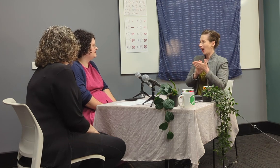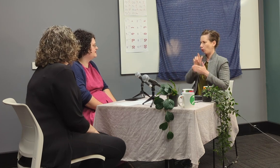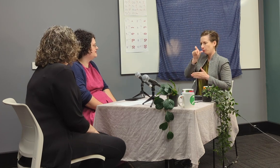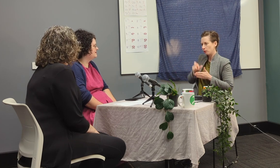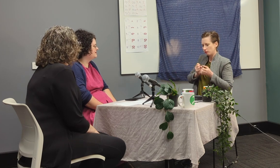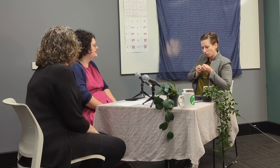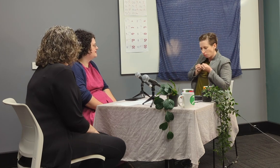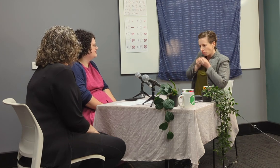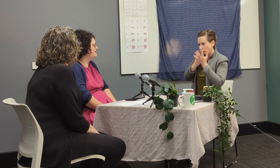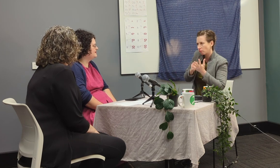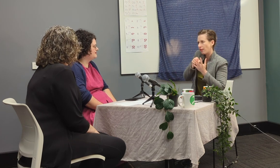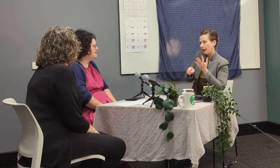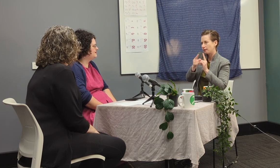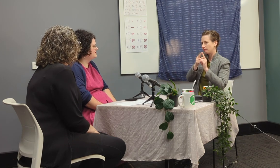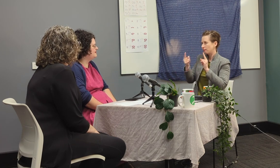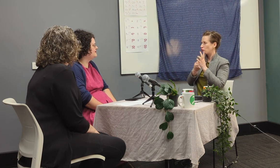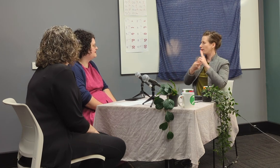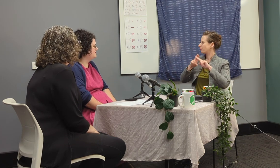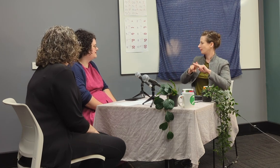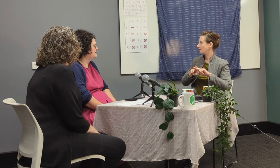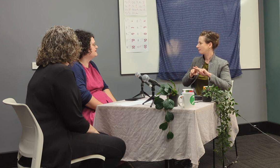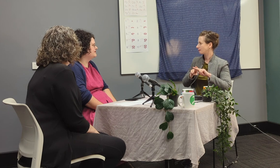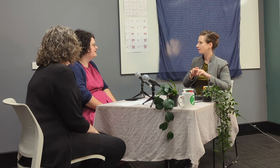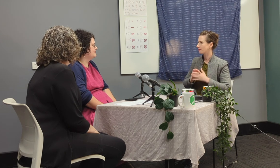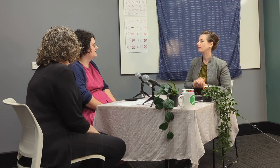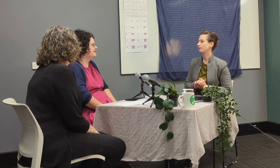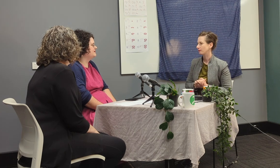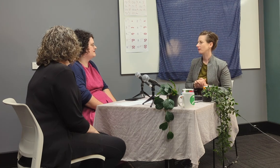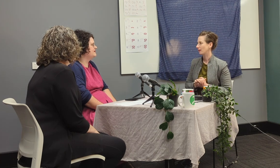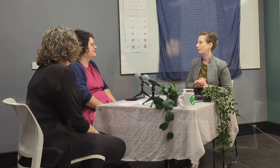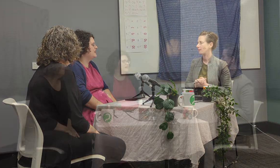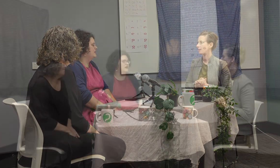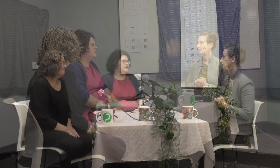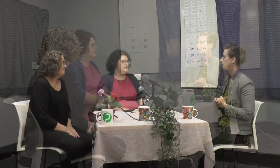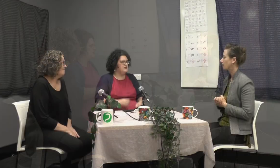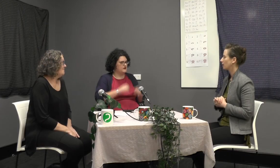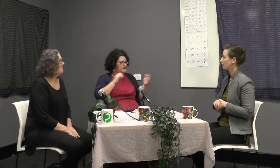Then we looked at how a person would deliver that reference.